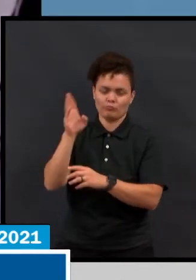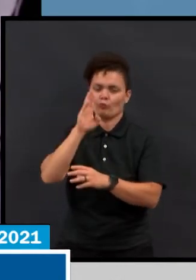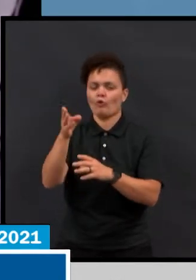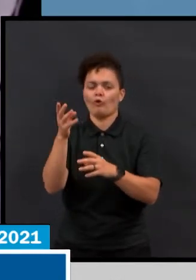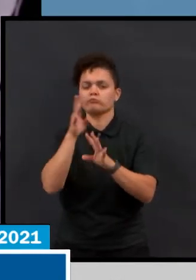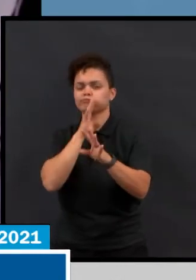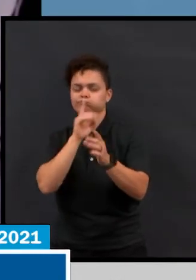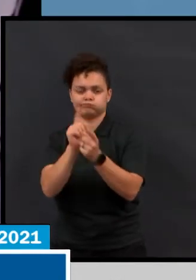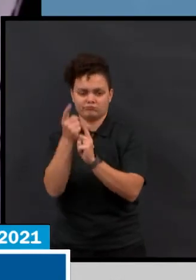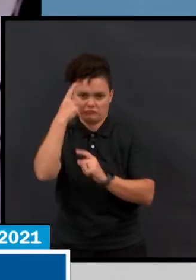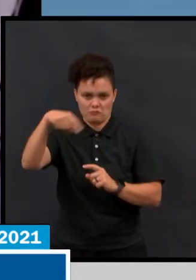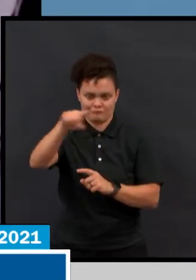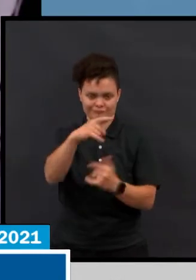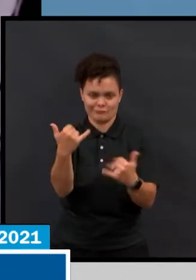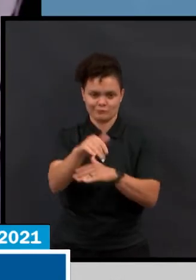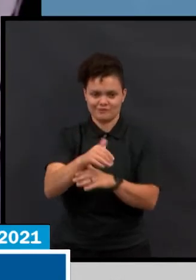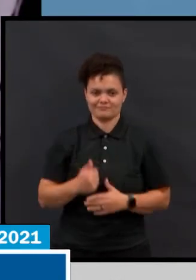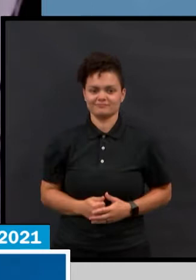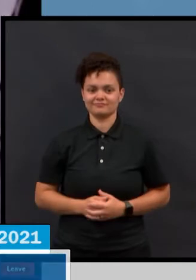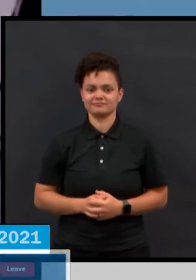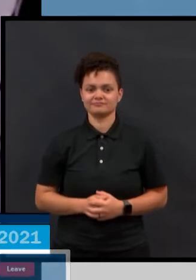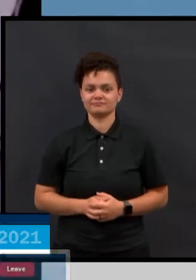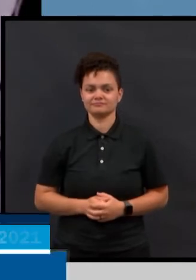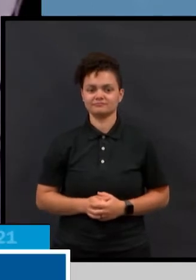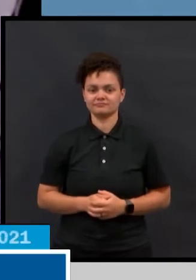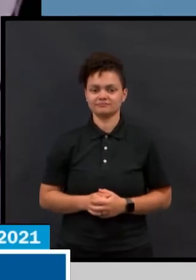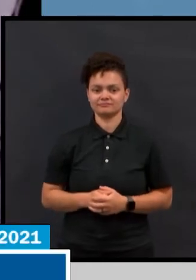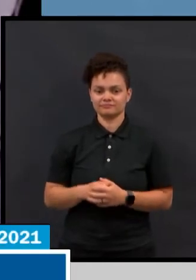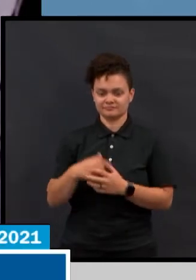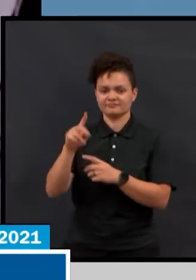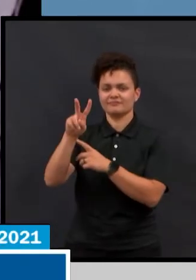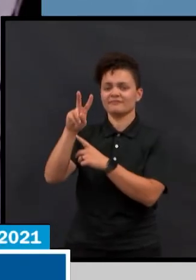let me go ahead and introduce valentina so she can translate what i've said so far